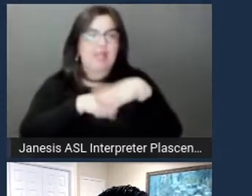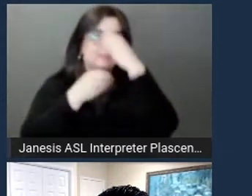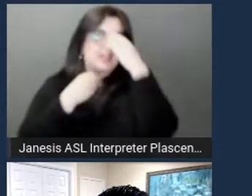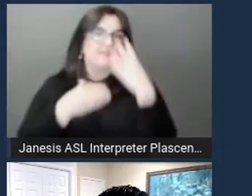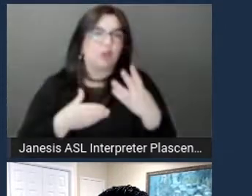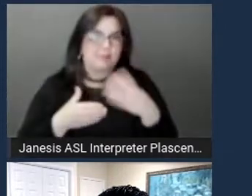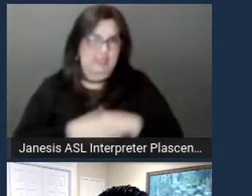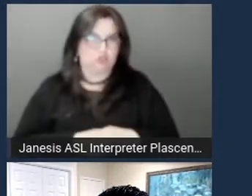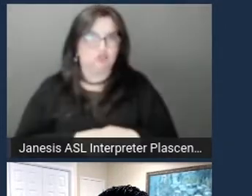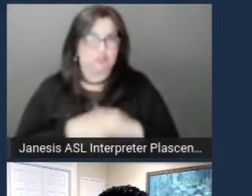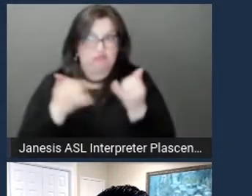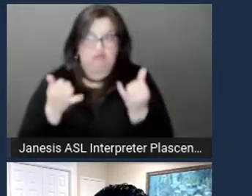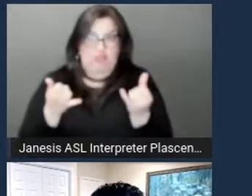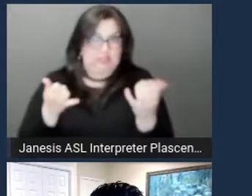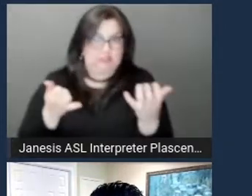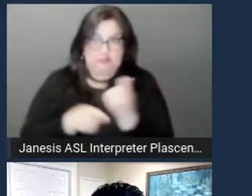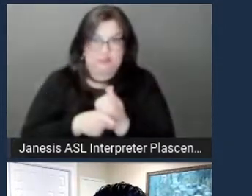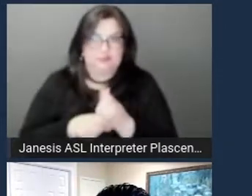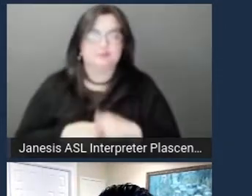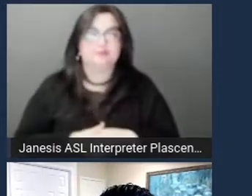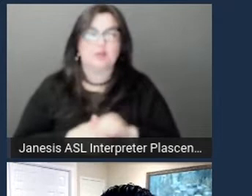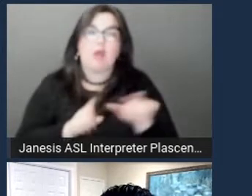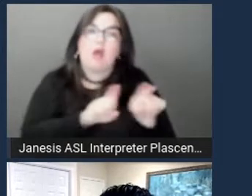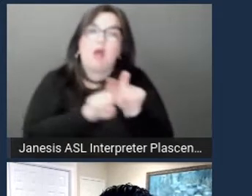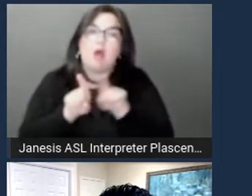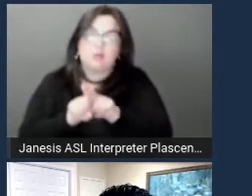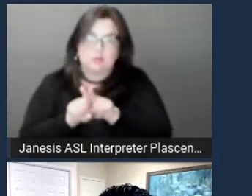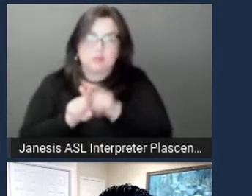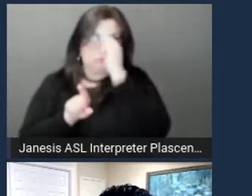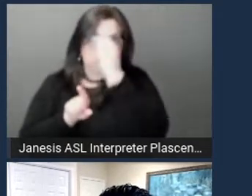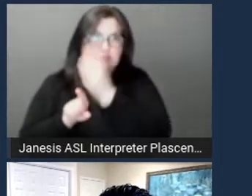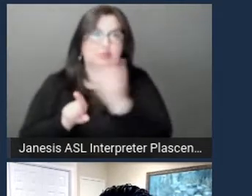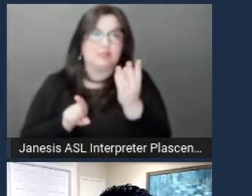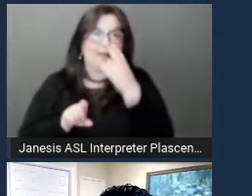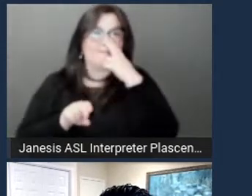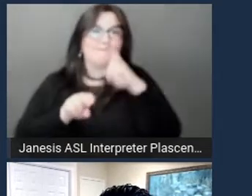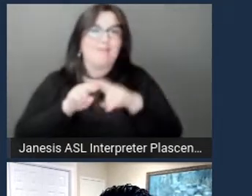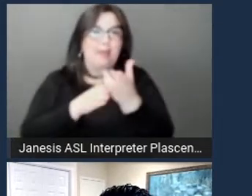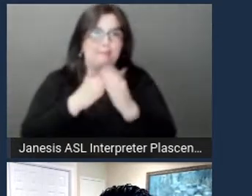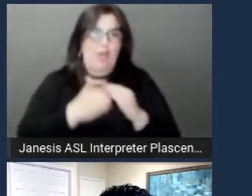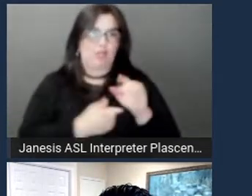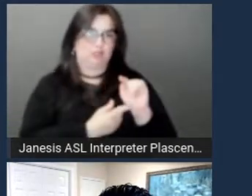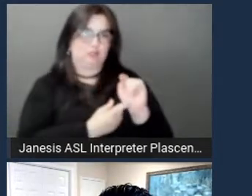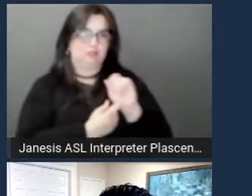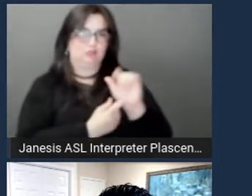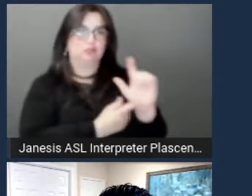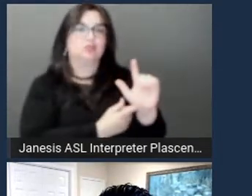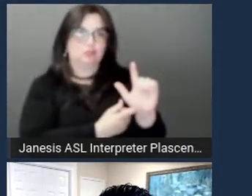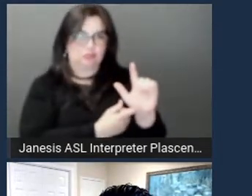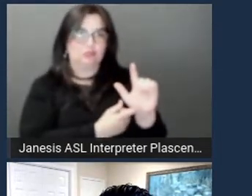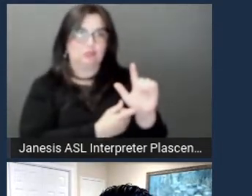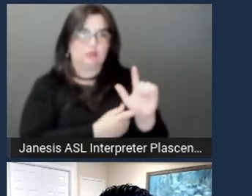And then, please note here, fun part, the tool, Porting Assistant For .NET.